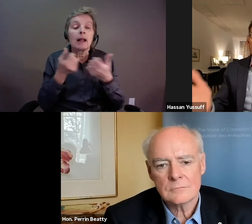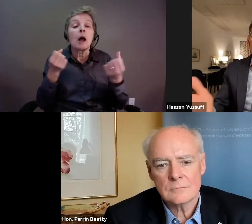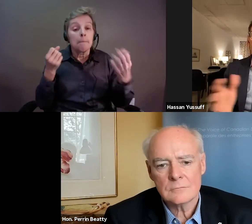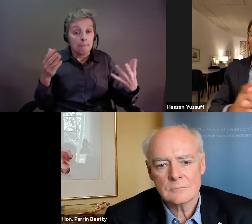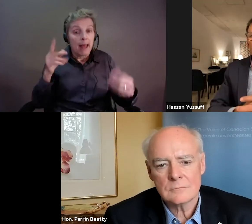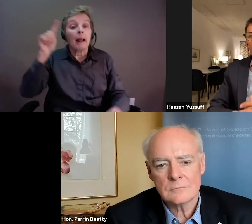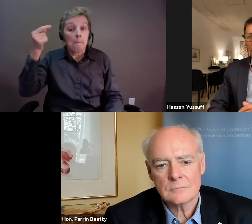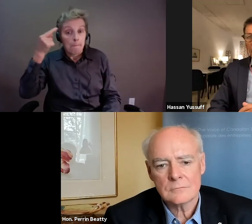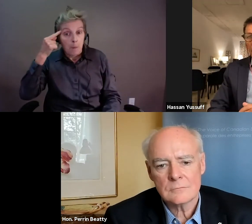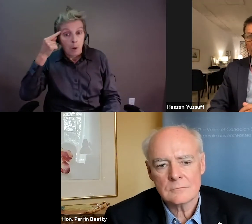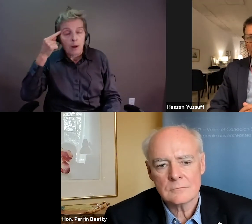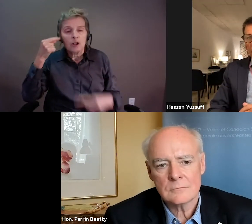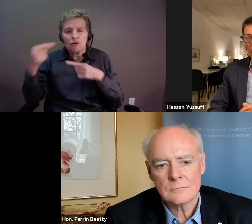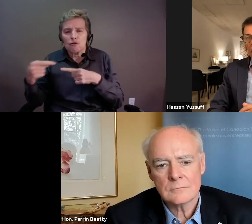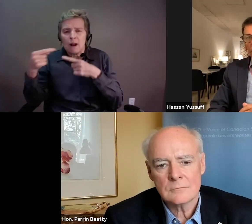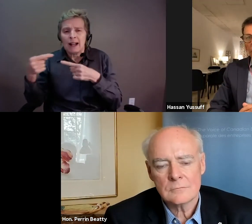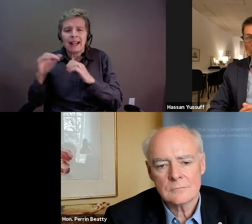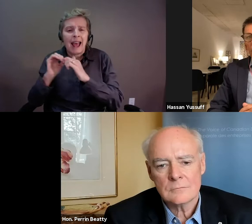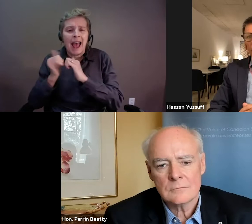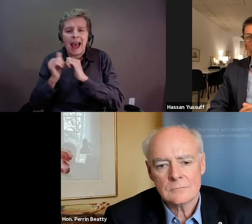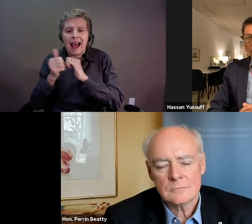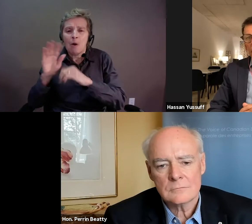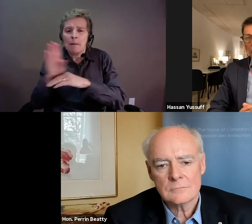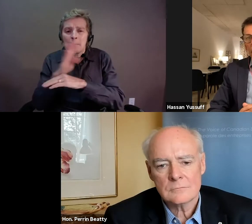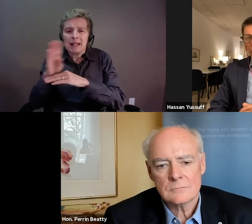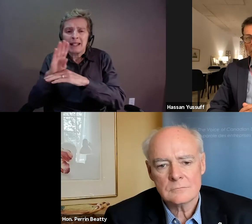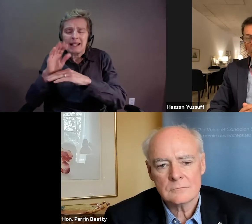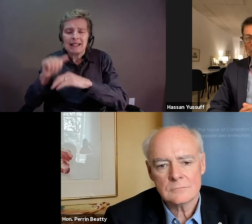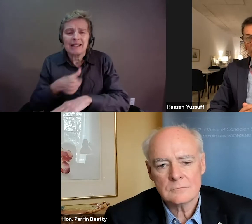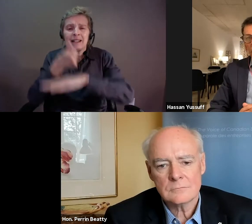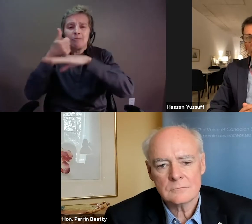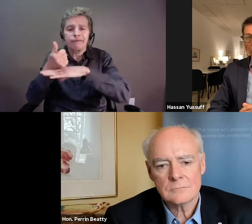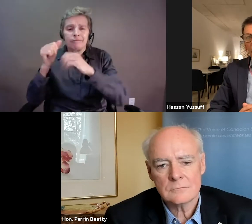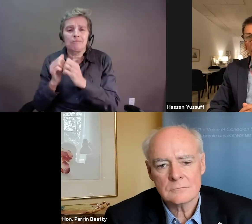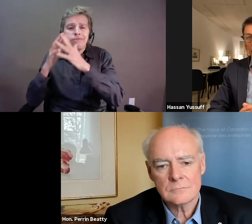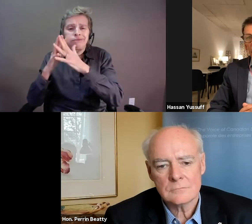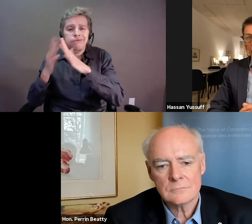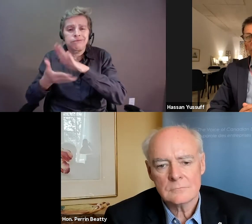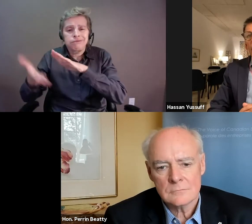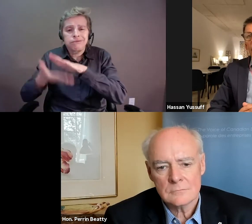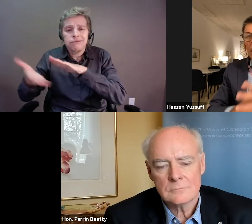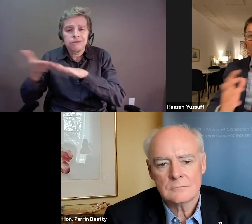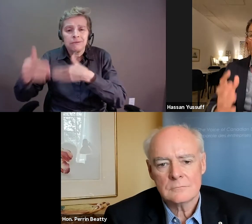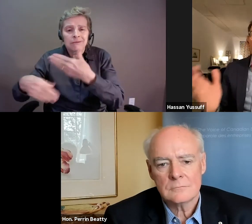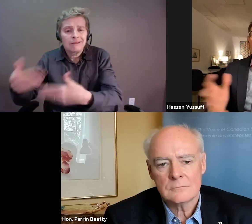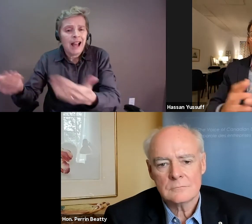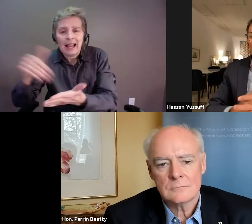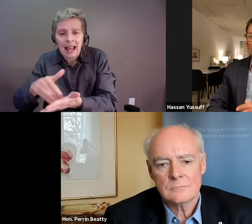struggling and so they're going to get their businesses back to work or wondering the same thing as we're trying to figure out how we can get back to normal, as we would call it,